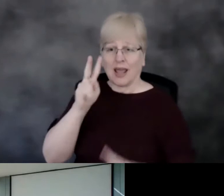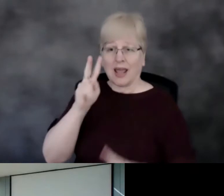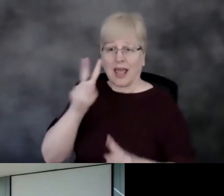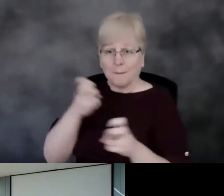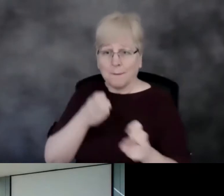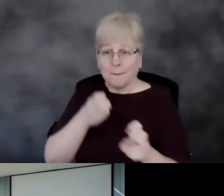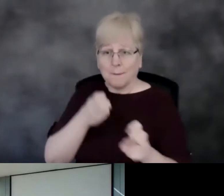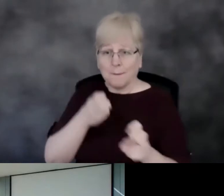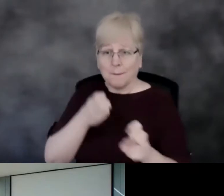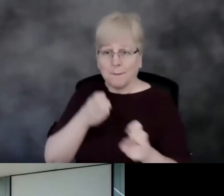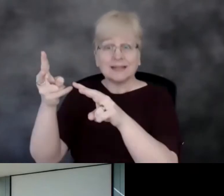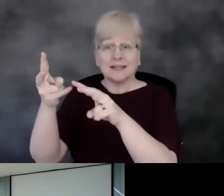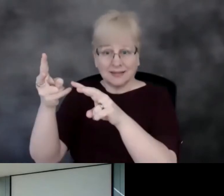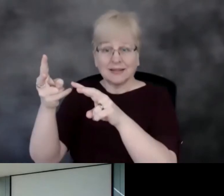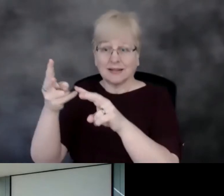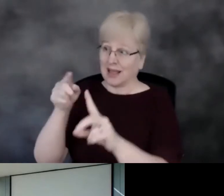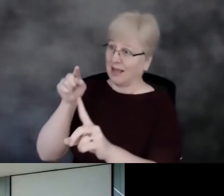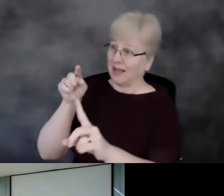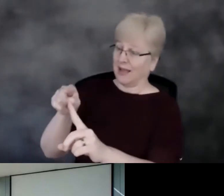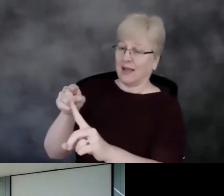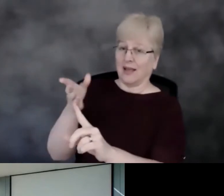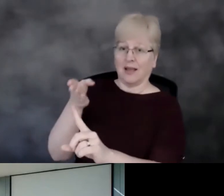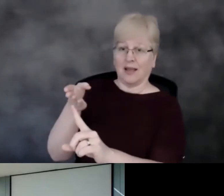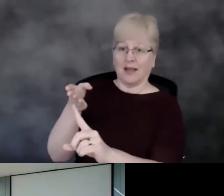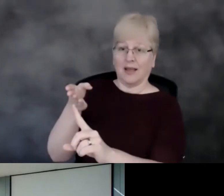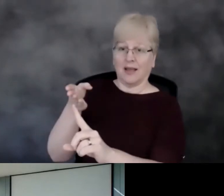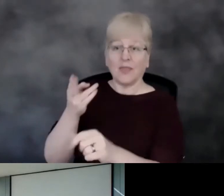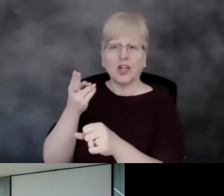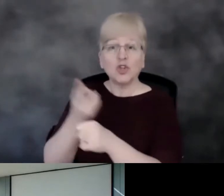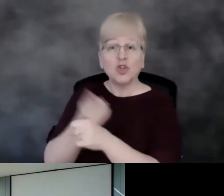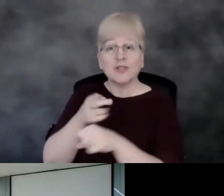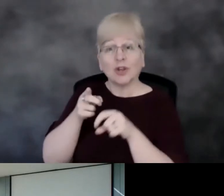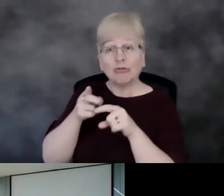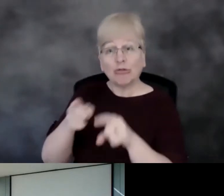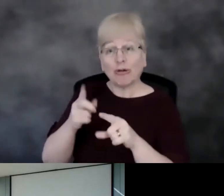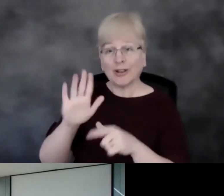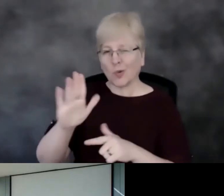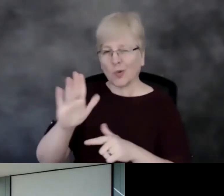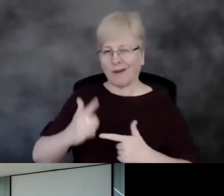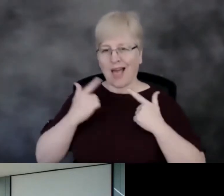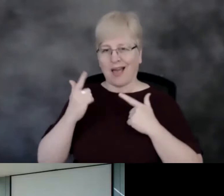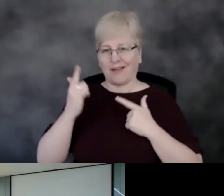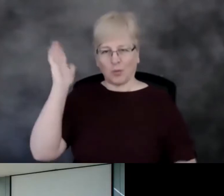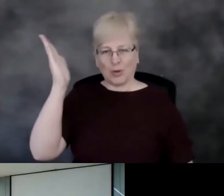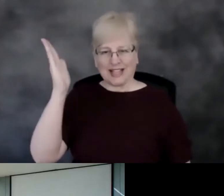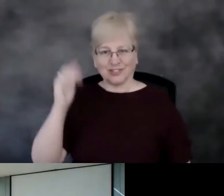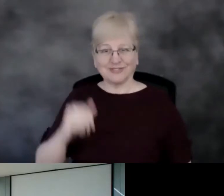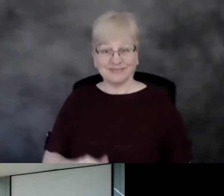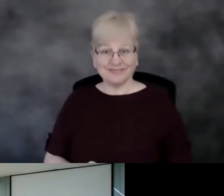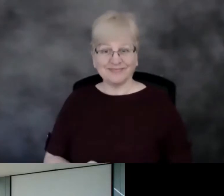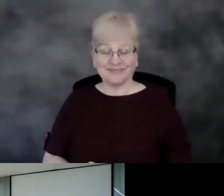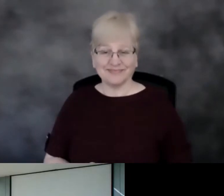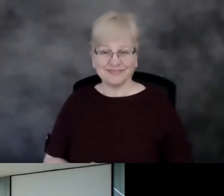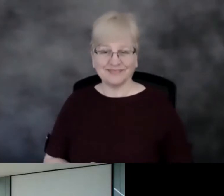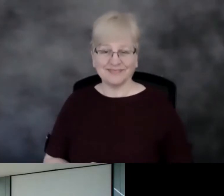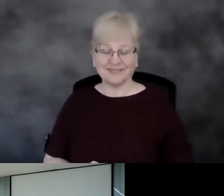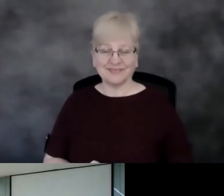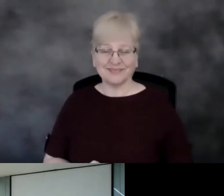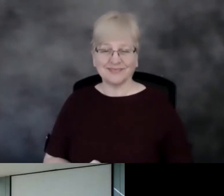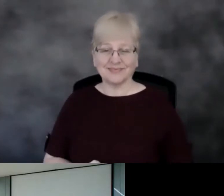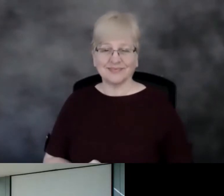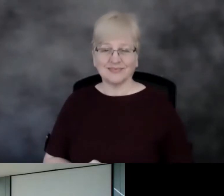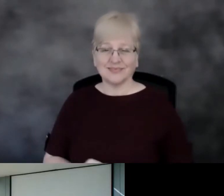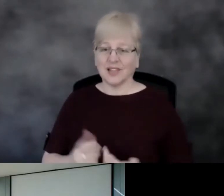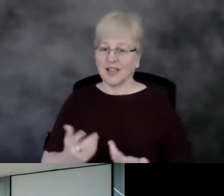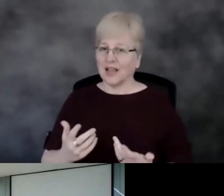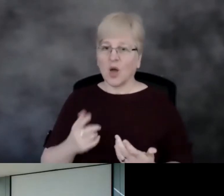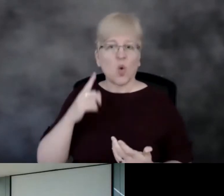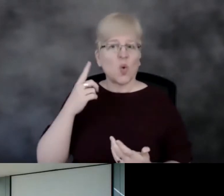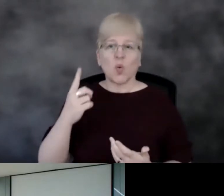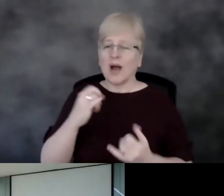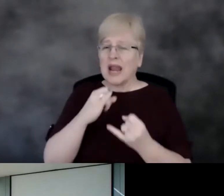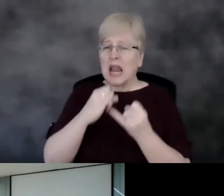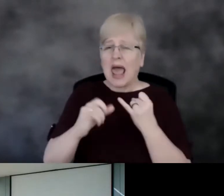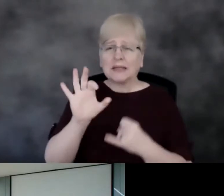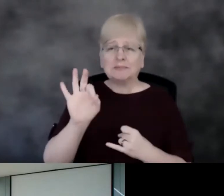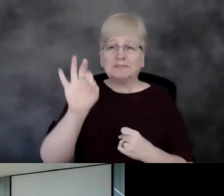16:18:16 at the annual meeting for your presentation. 16:18:32 One last small note. Yesterday, we